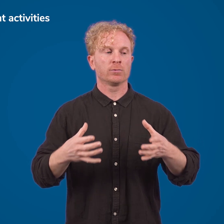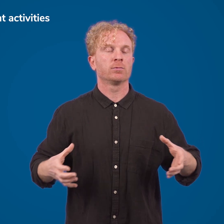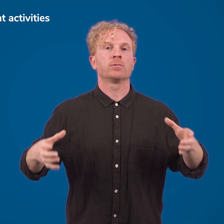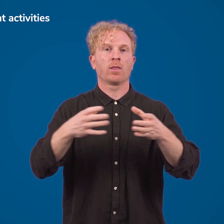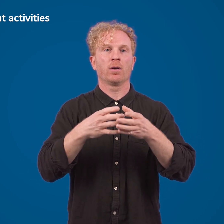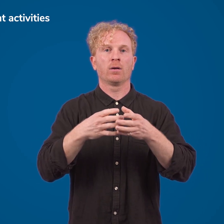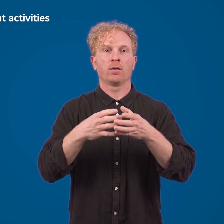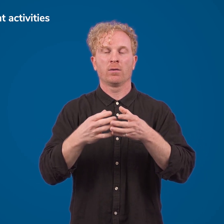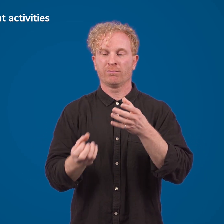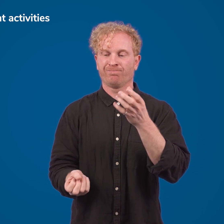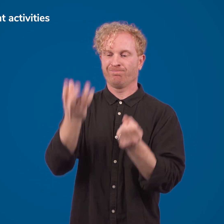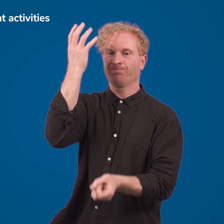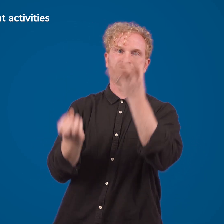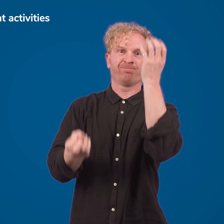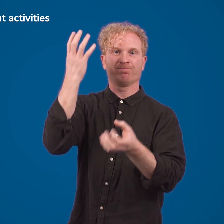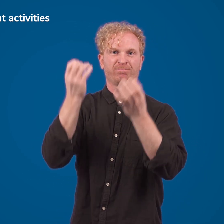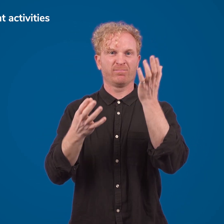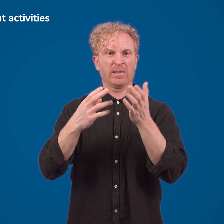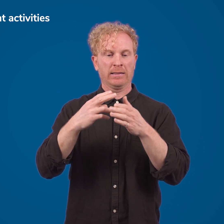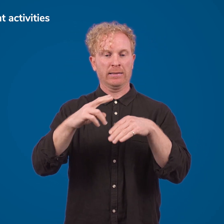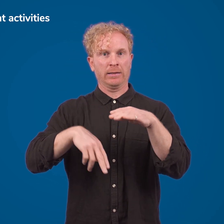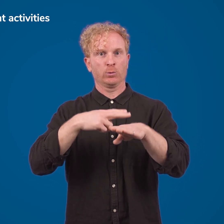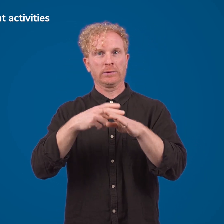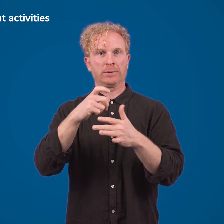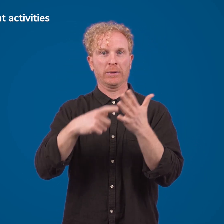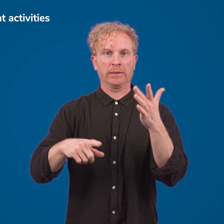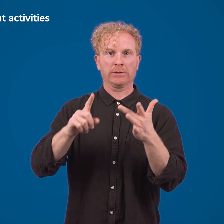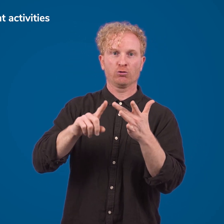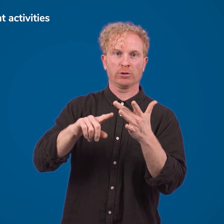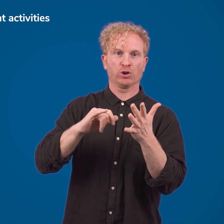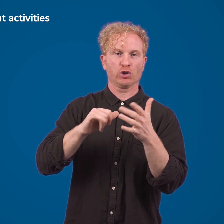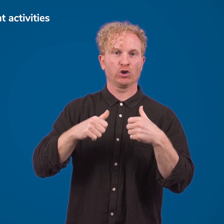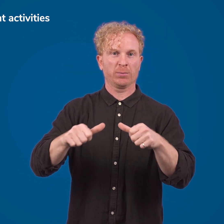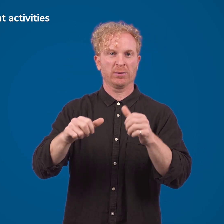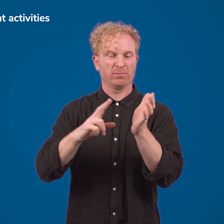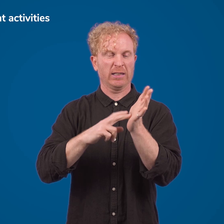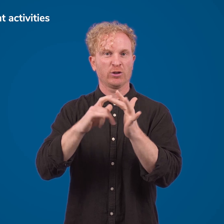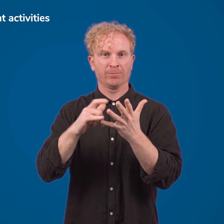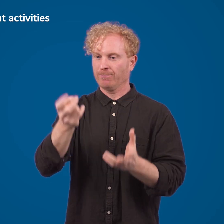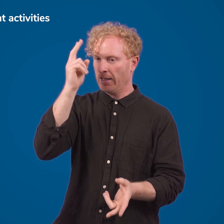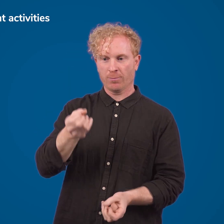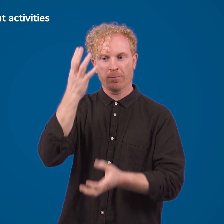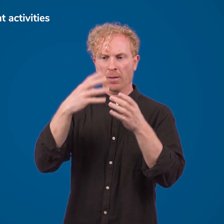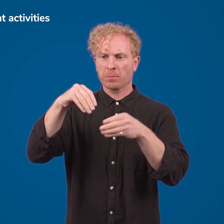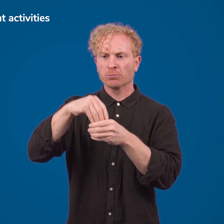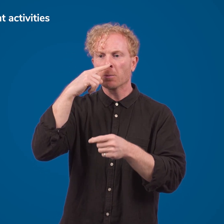National Disability Insurance Scheme (NDIS) participants with administrative data from